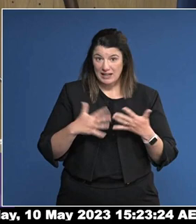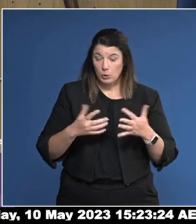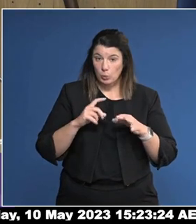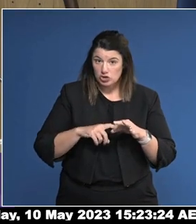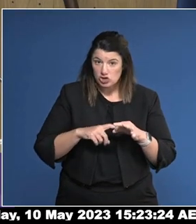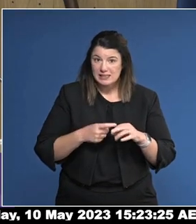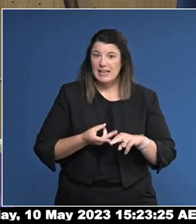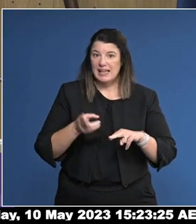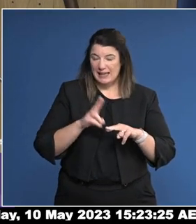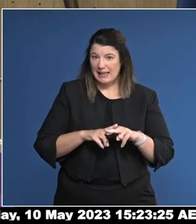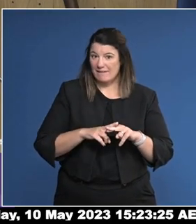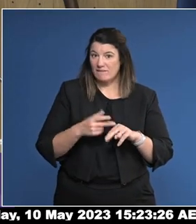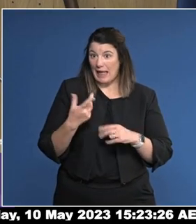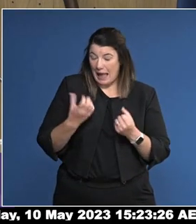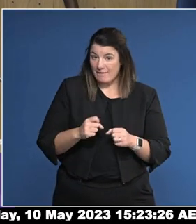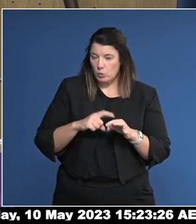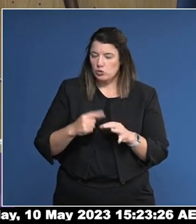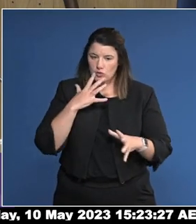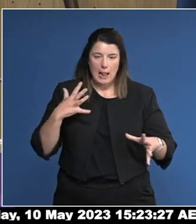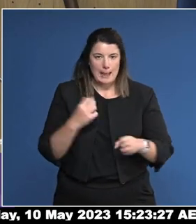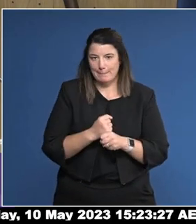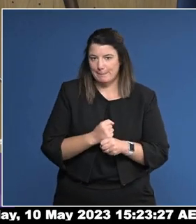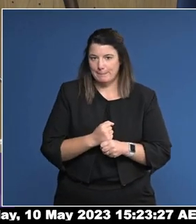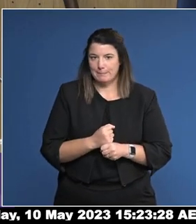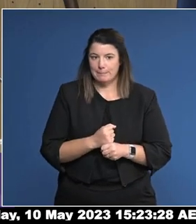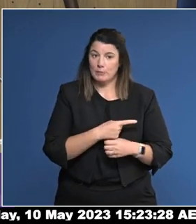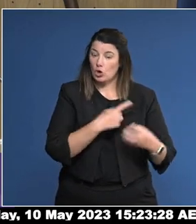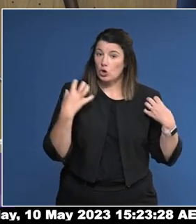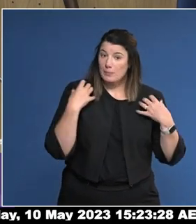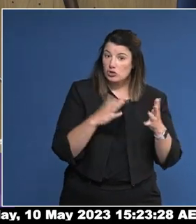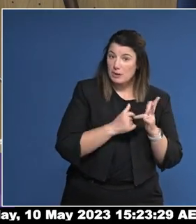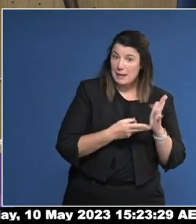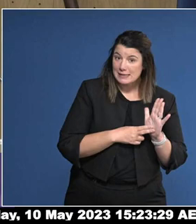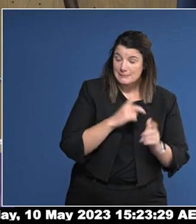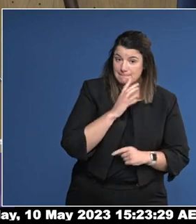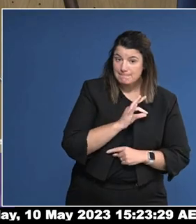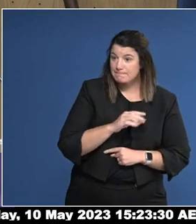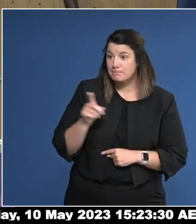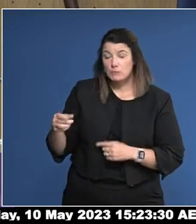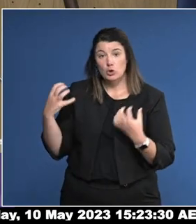them brief. Commissioner Mason? No. COMMISSIONER McEWIN: Commissioner Ryan. No, thank you.